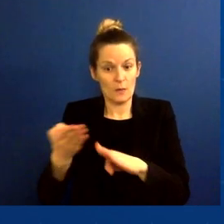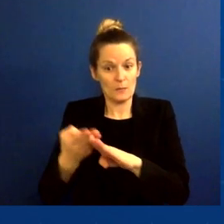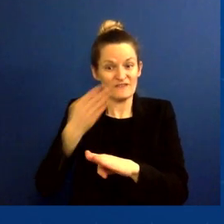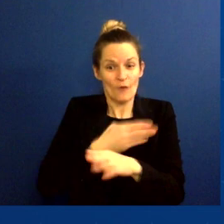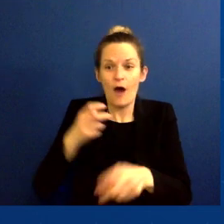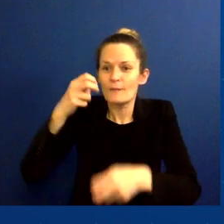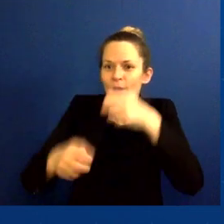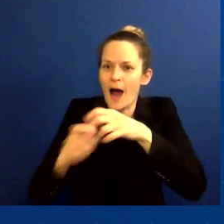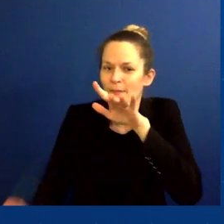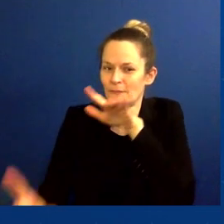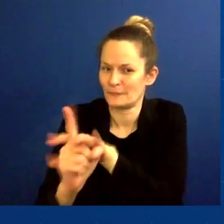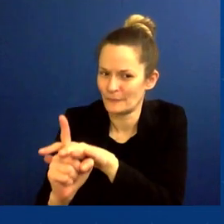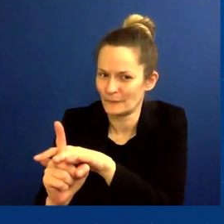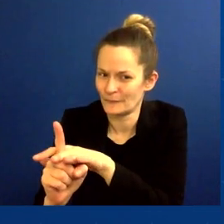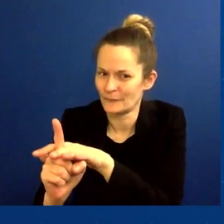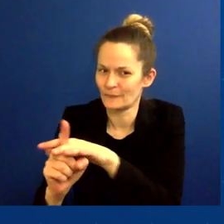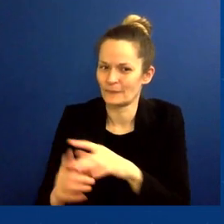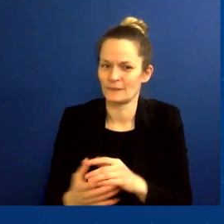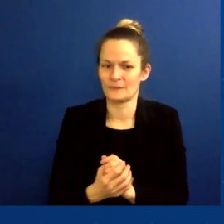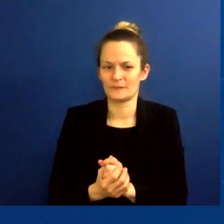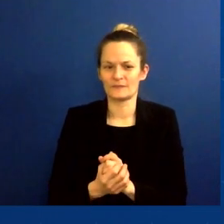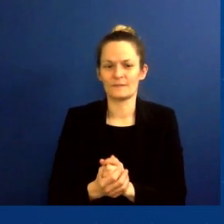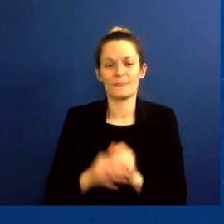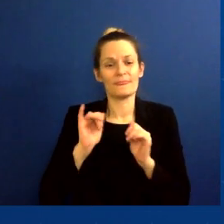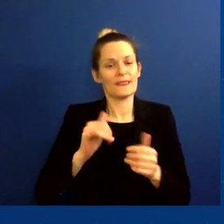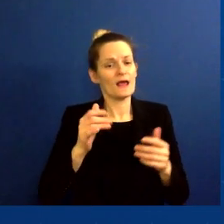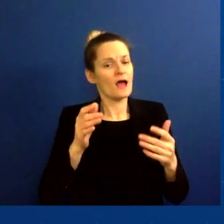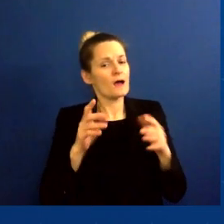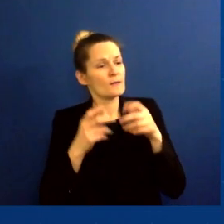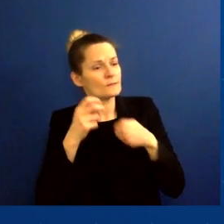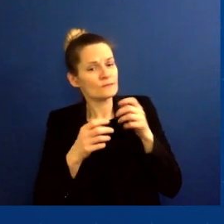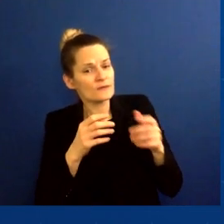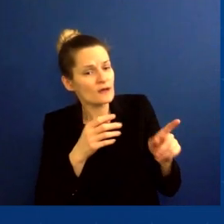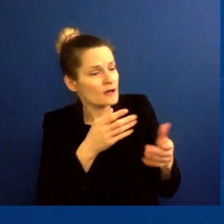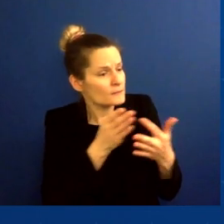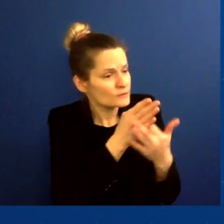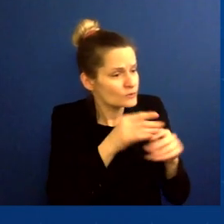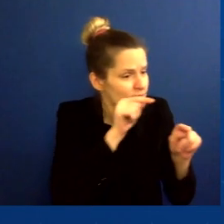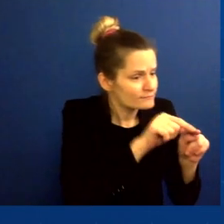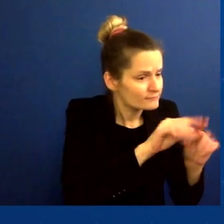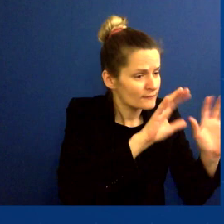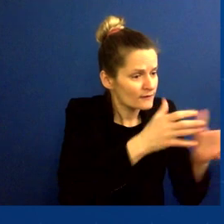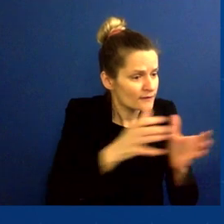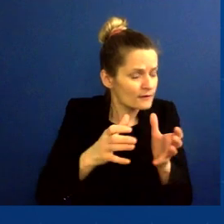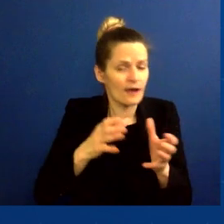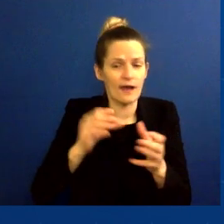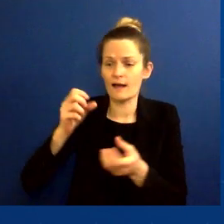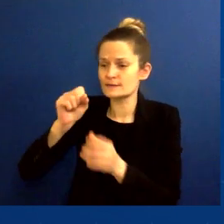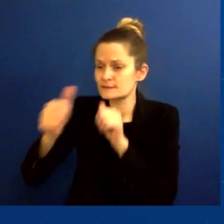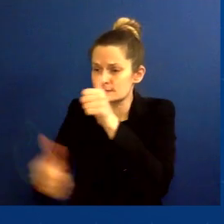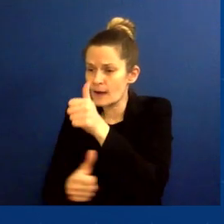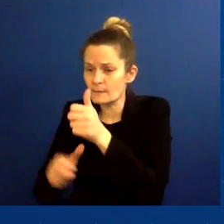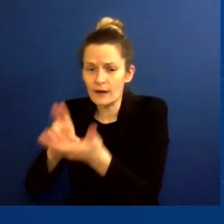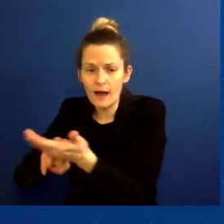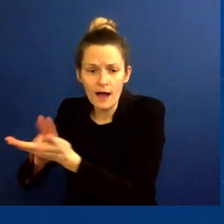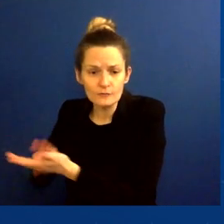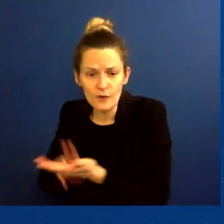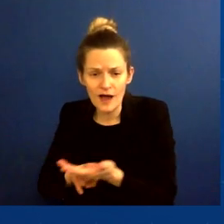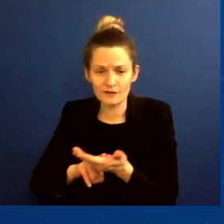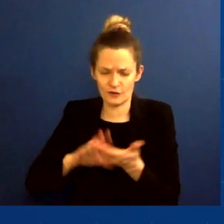and workers on the job site. It's going to help guarantee a consistent supply of high-quality, highly trained workers.